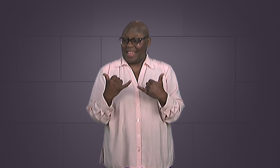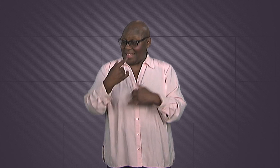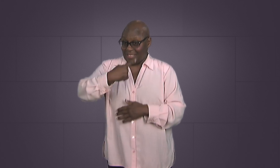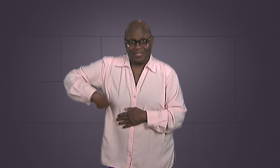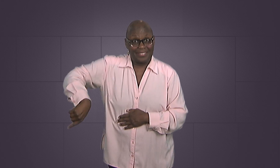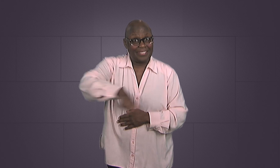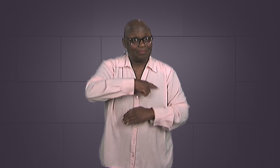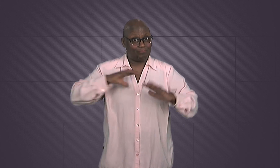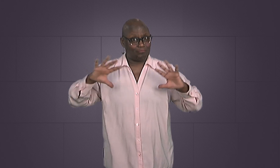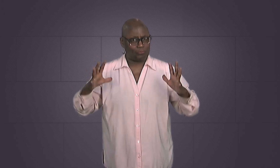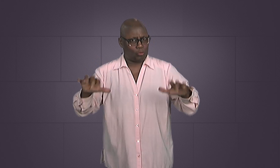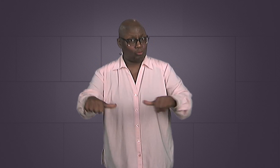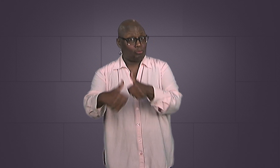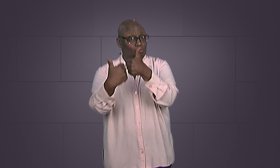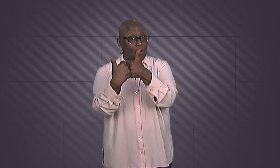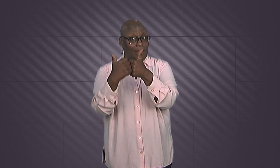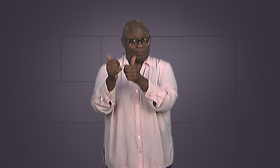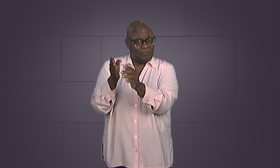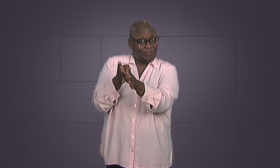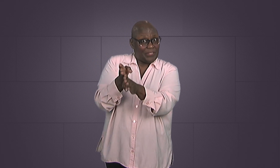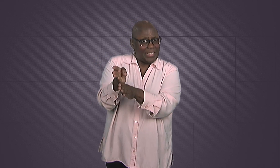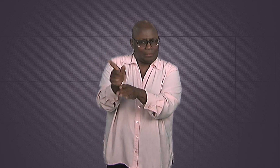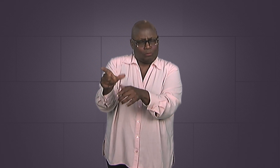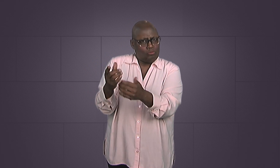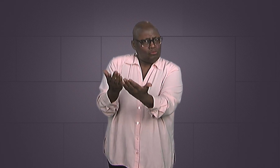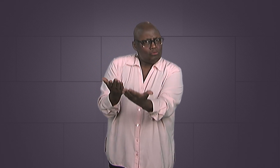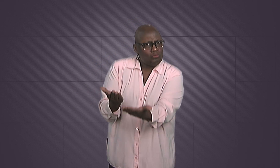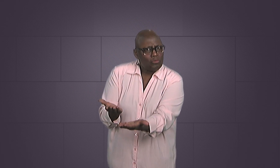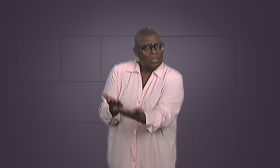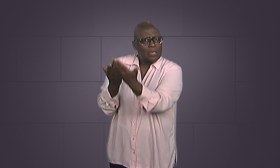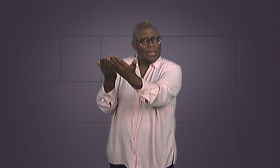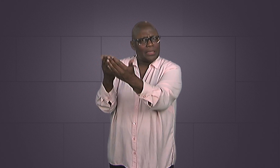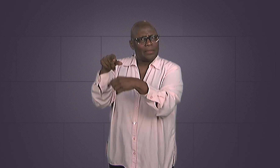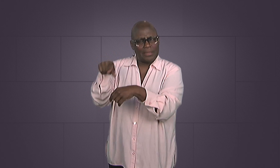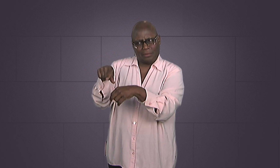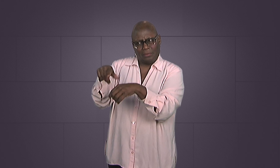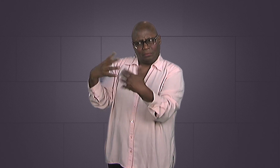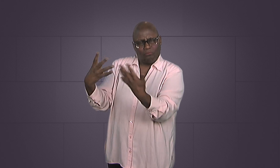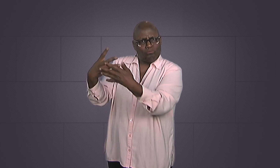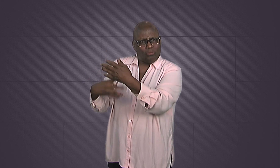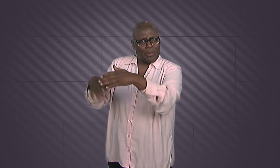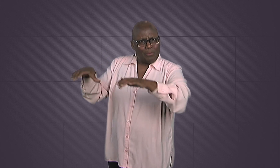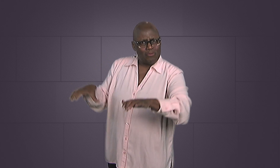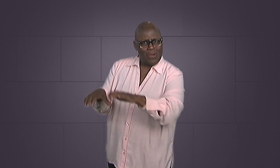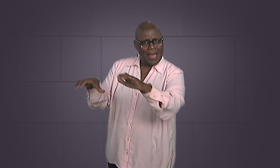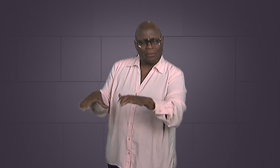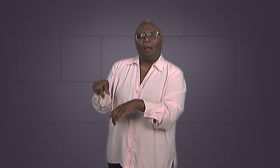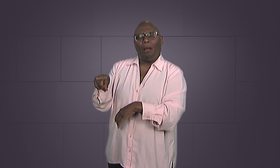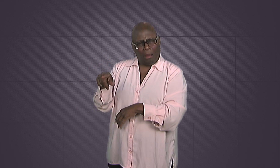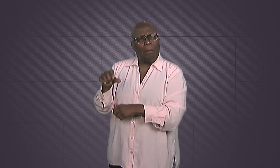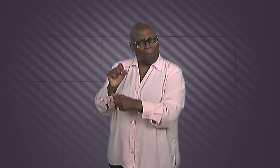It is now our collective challenge as a field to implement the recommended practices